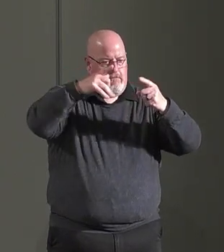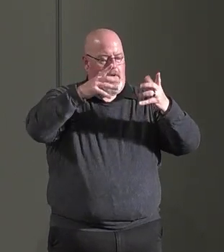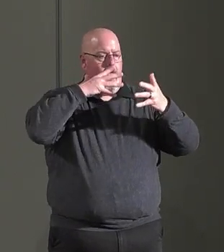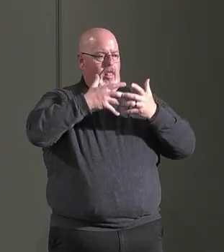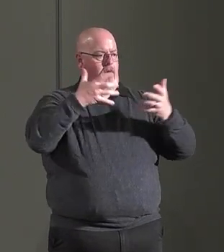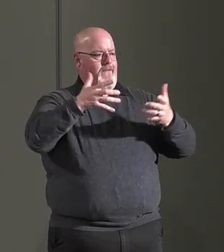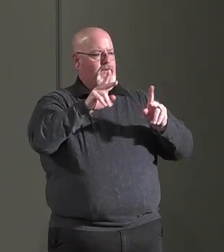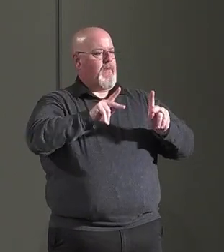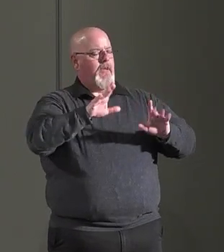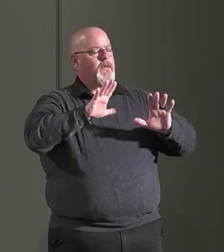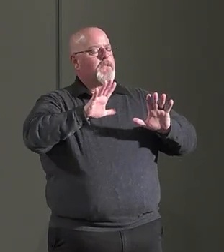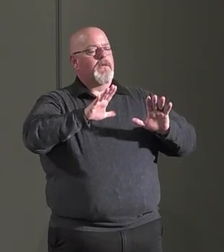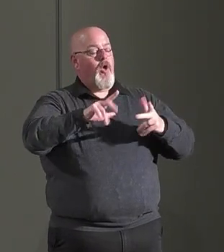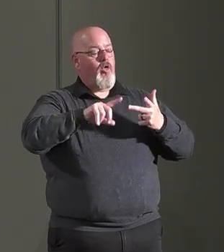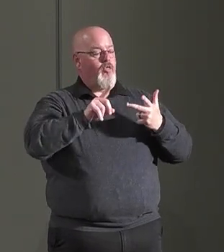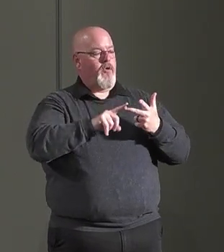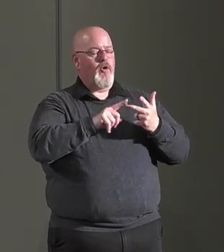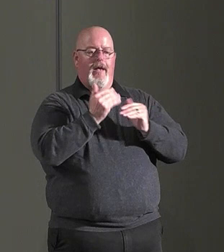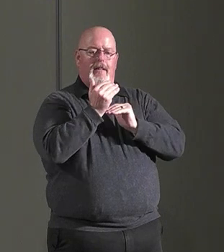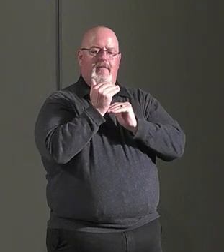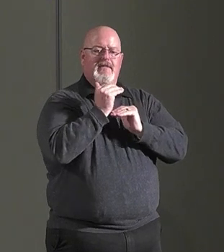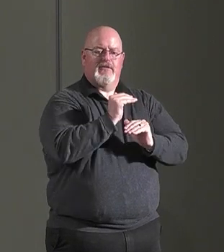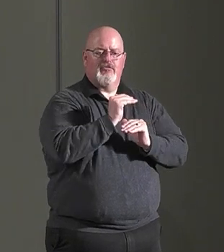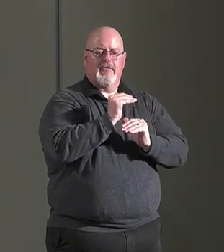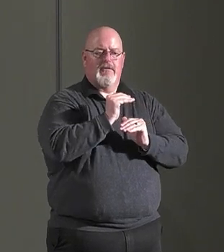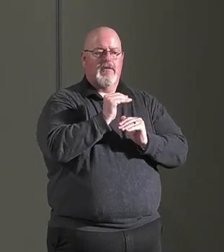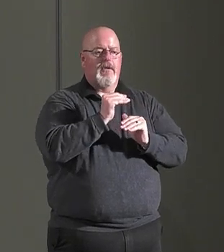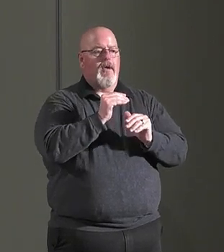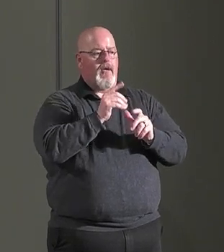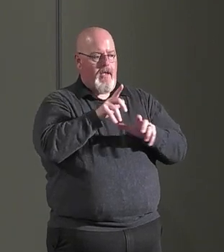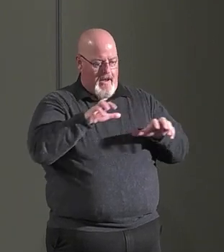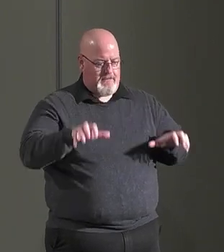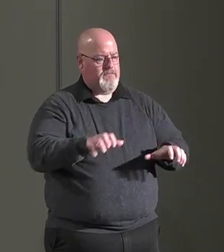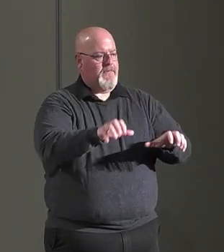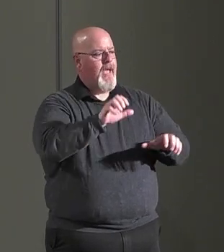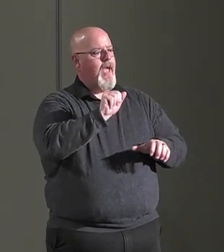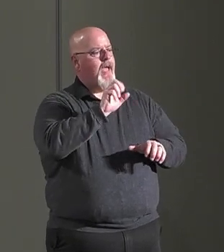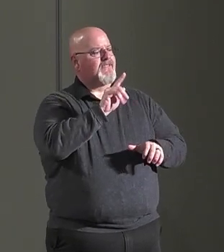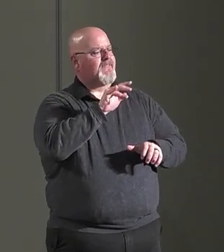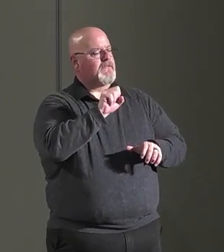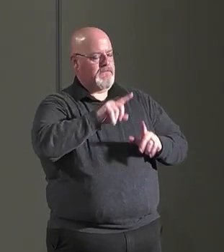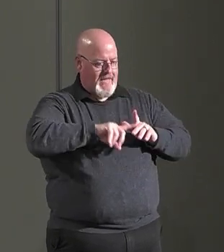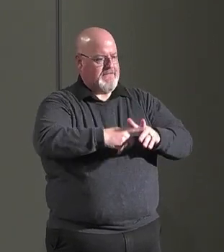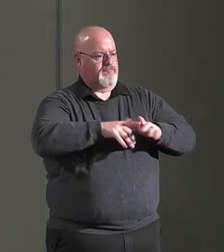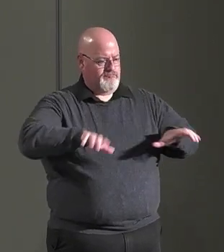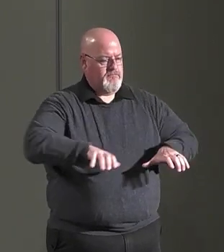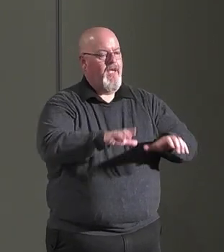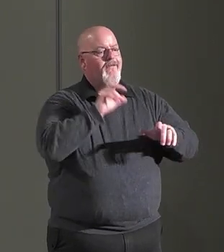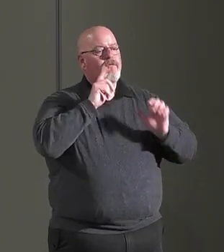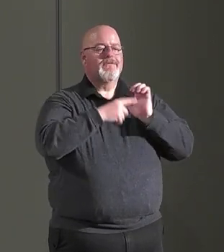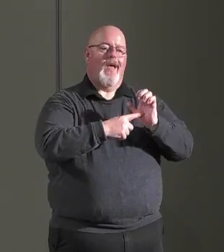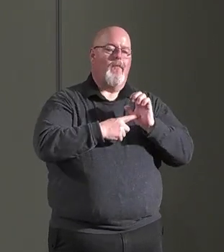And the third one is the limitation of executing activities. Again, as an example, say, for